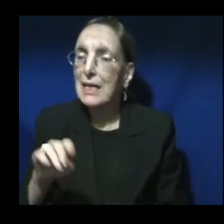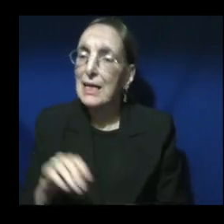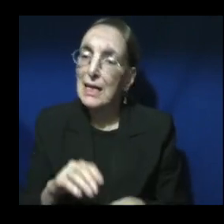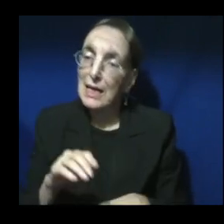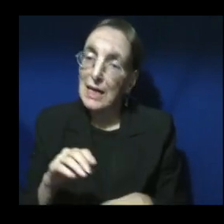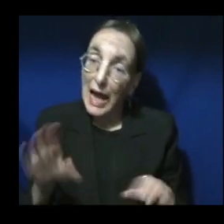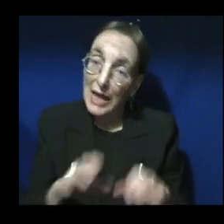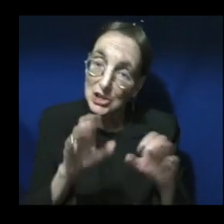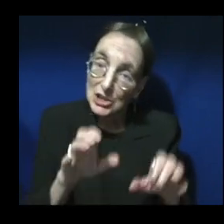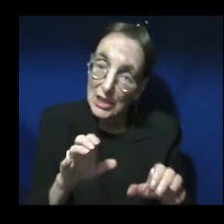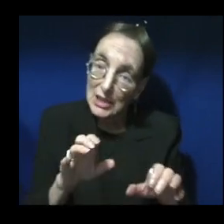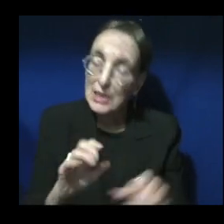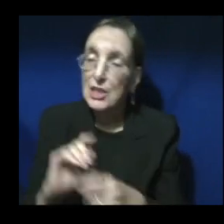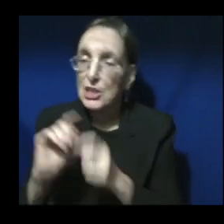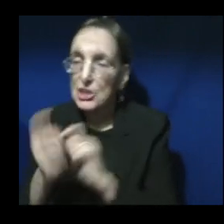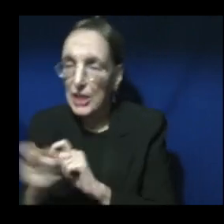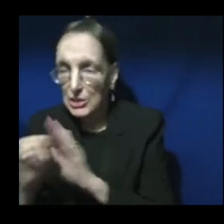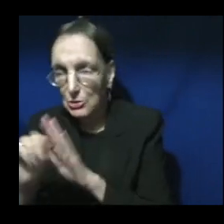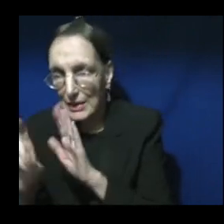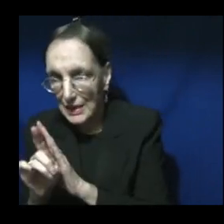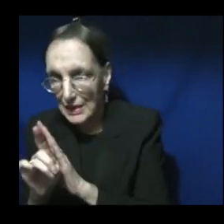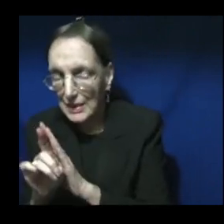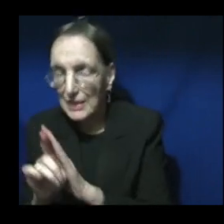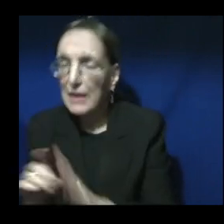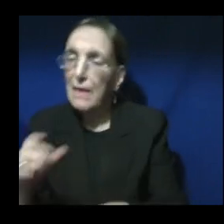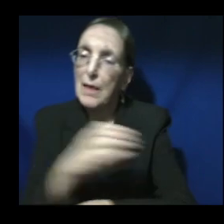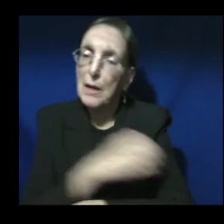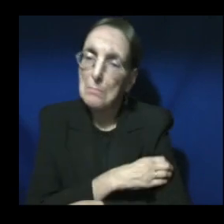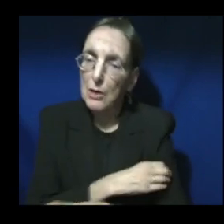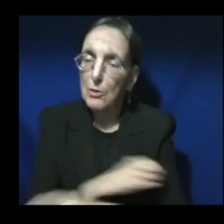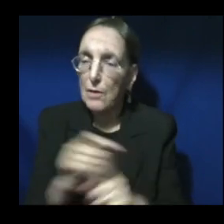how it can be used in different contexts. We also talked about the power of good questions,